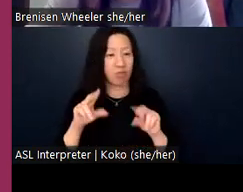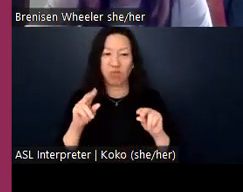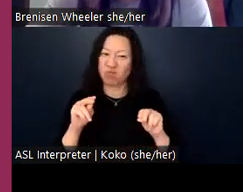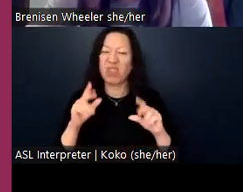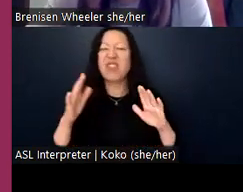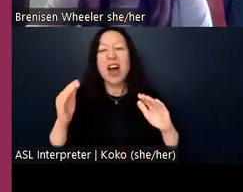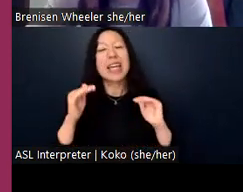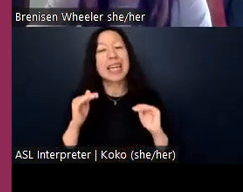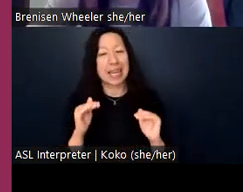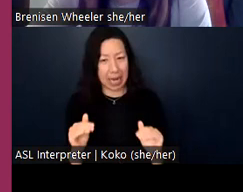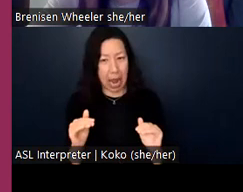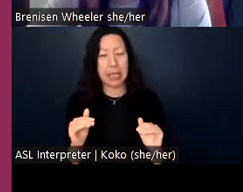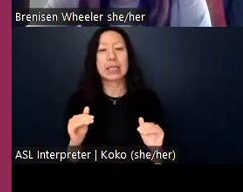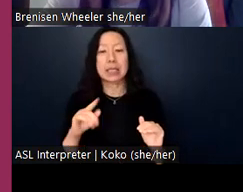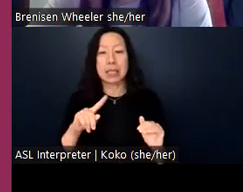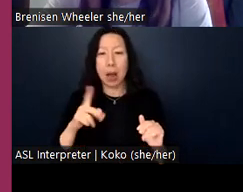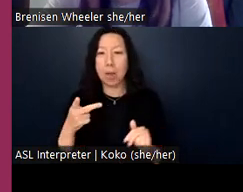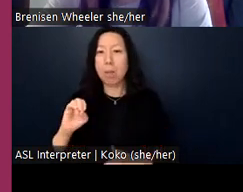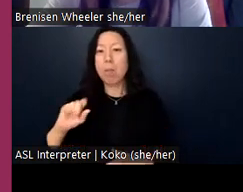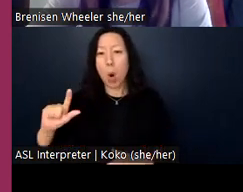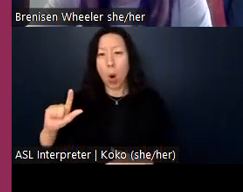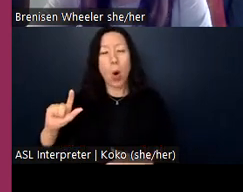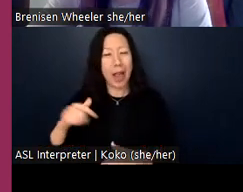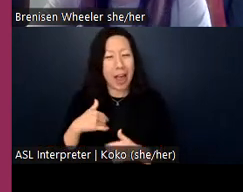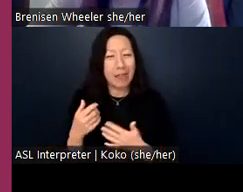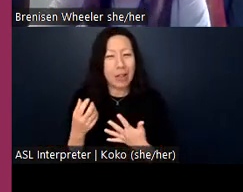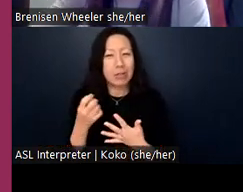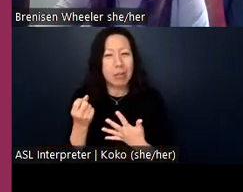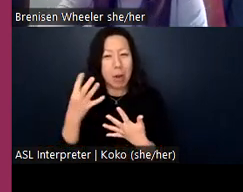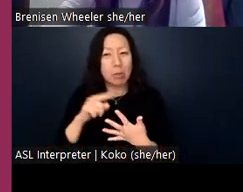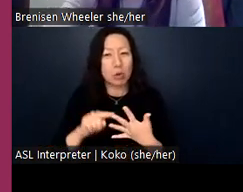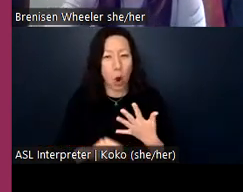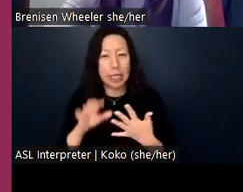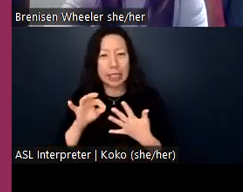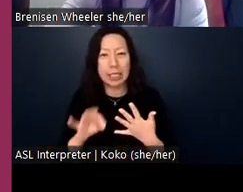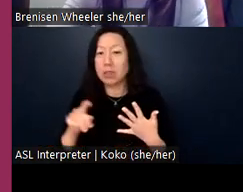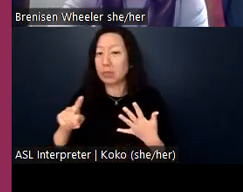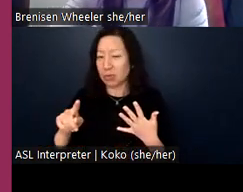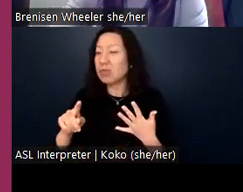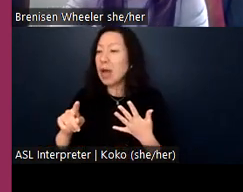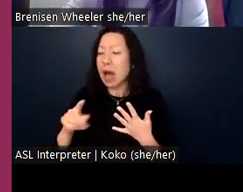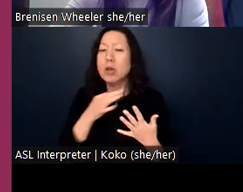pull i'm curious of which of the following forms of an easy would like to learn more